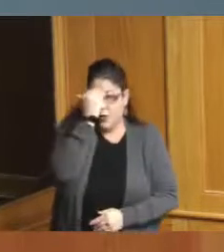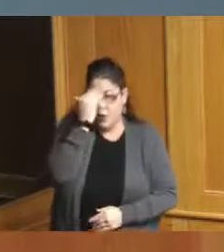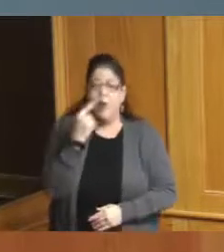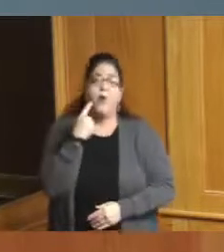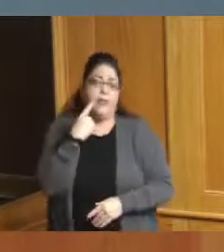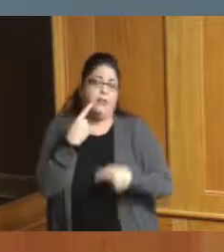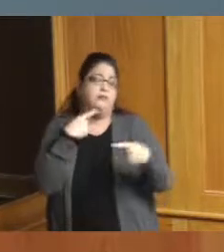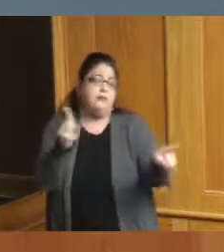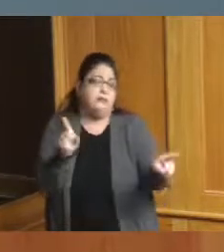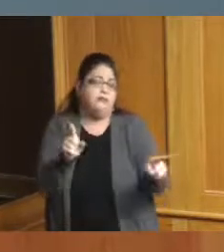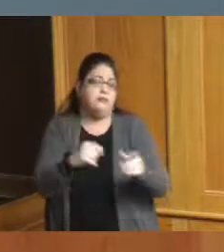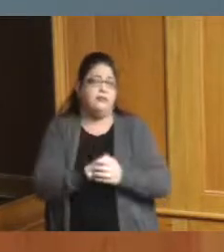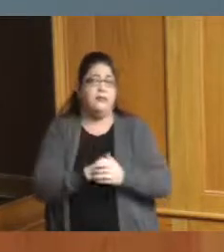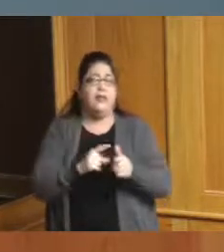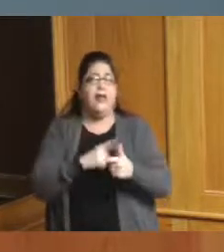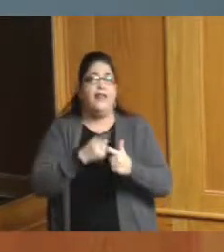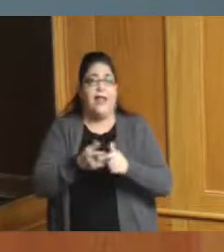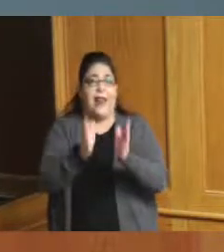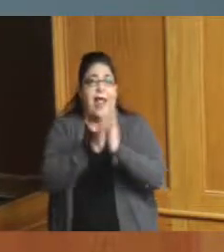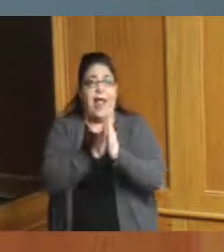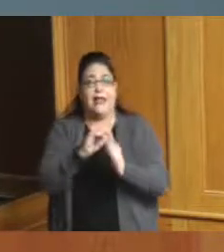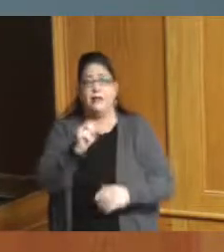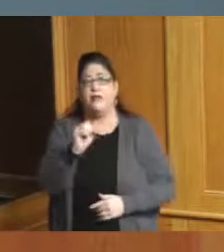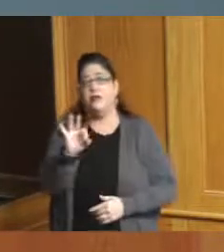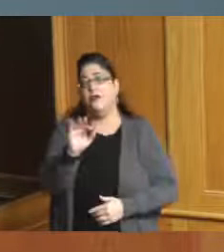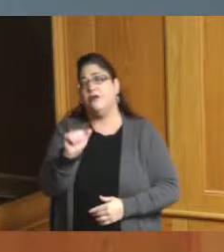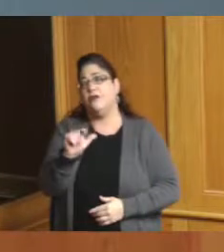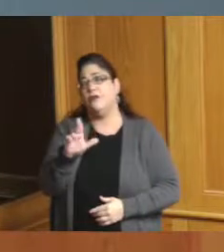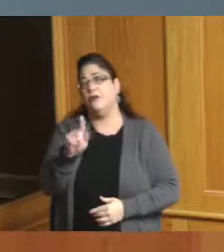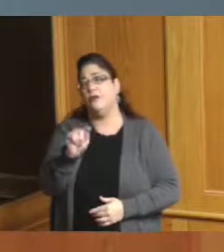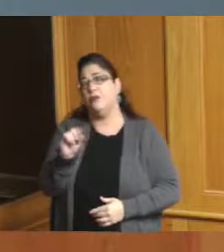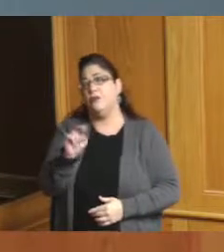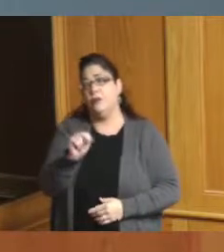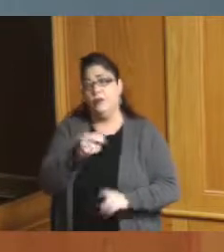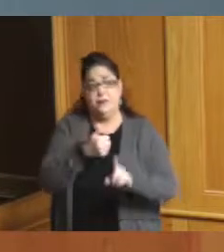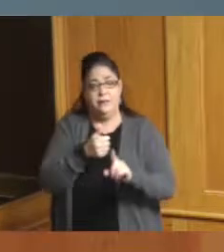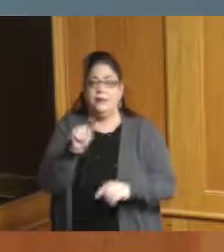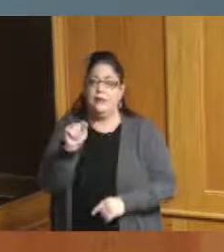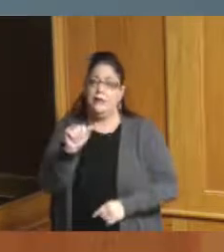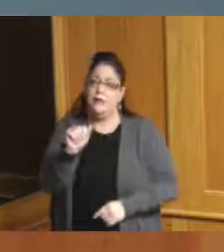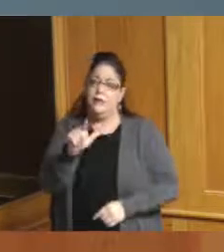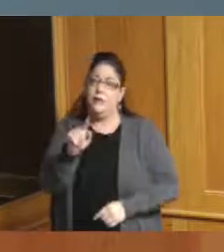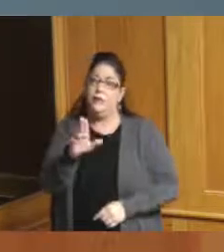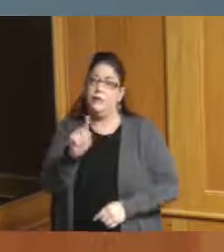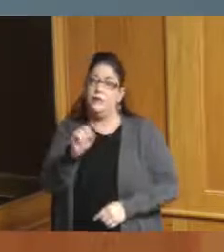and then ask our administrator Jeff Aluotto to give some brief remarks as relates to resources